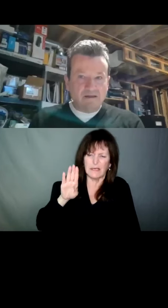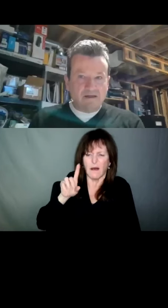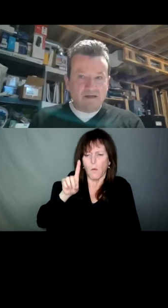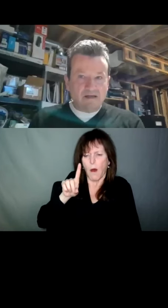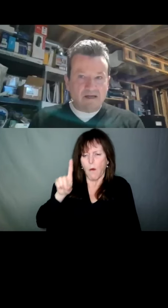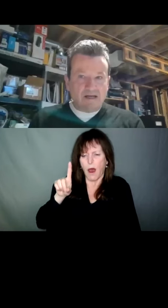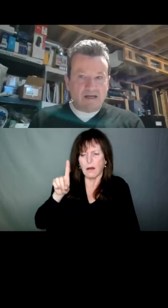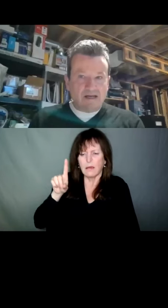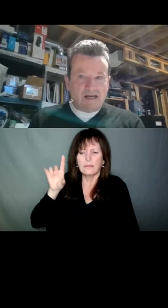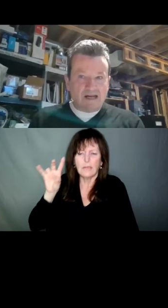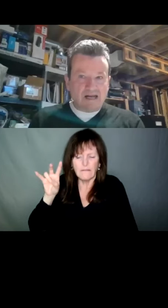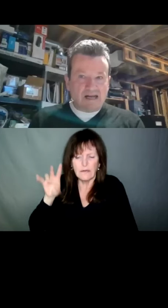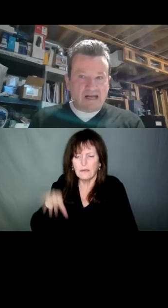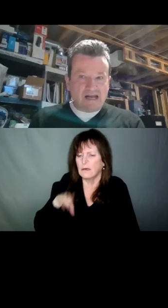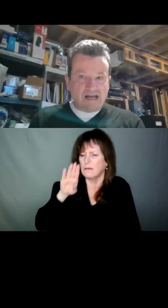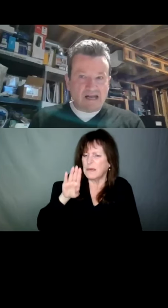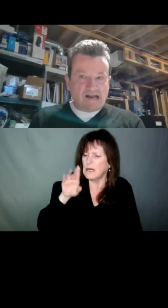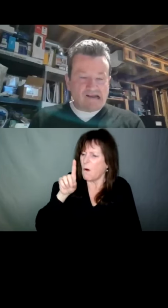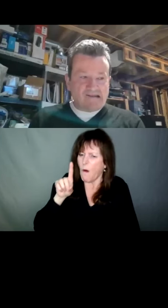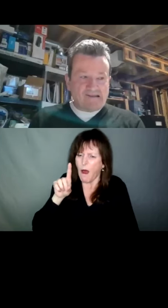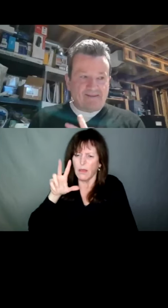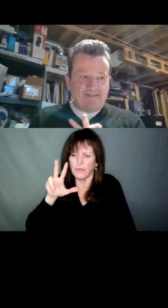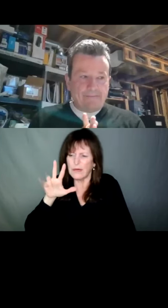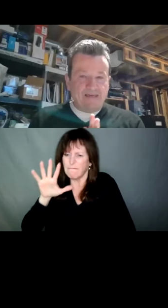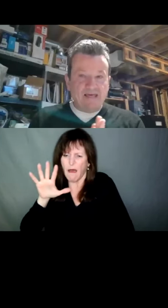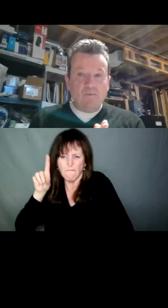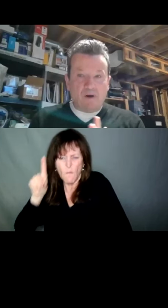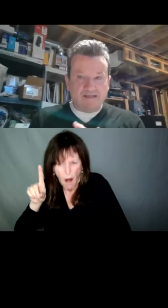Now they're saying the recent research I read through the CDC and the U.S., because of the three variance , the be